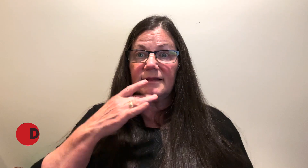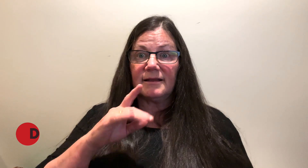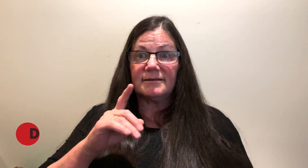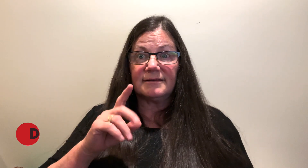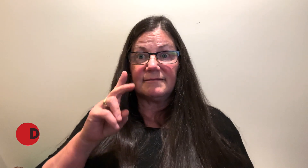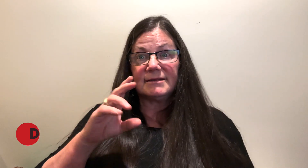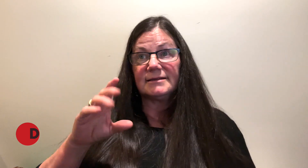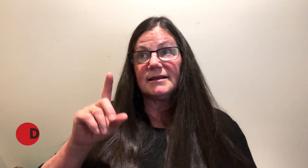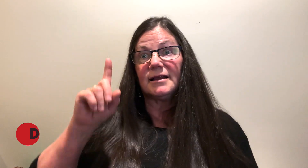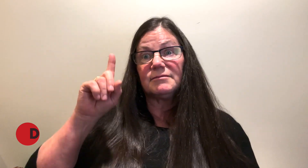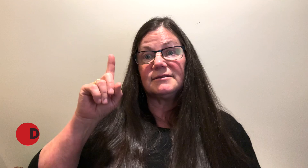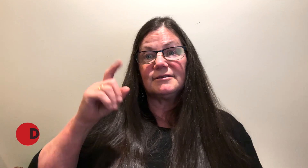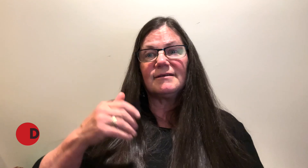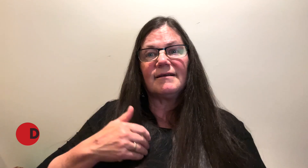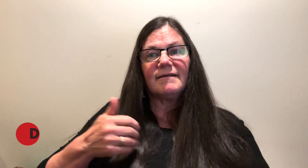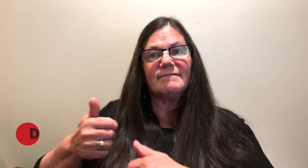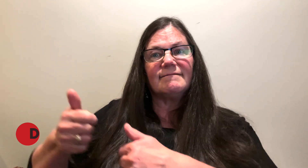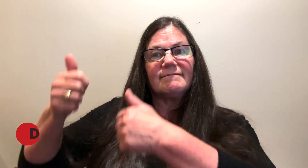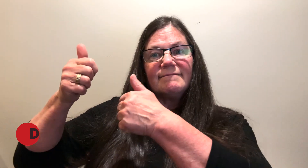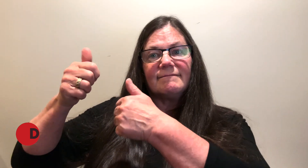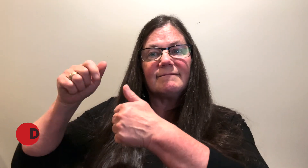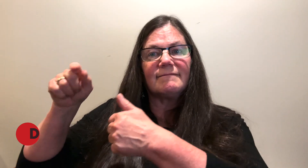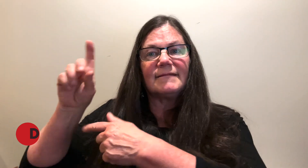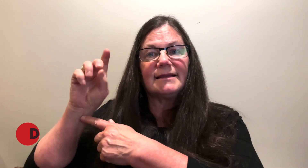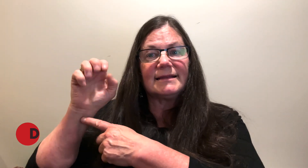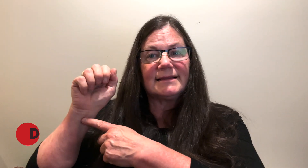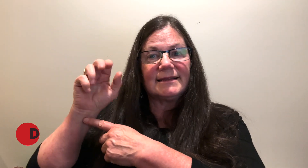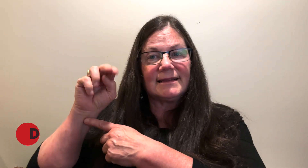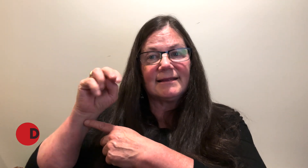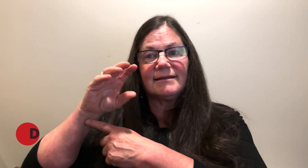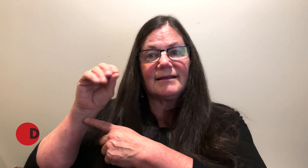We were fortunate that VCC’s key people upstairs - our Dean and